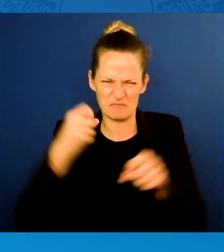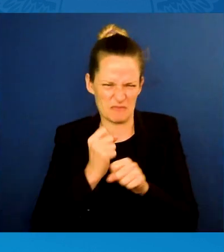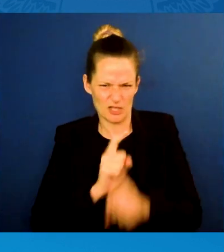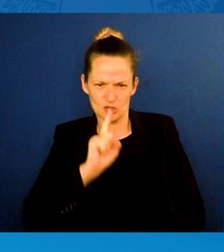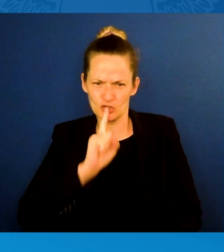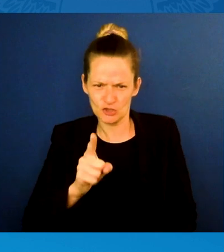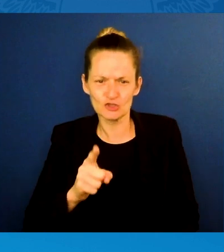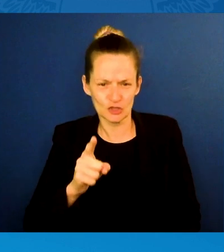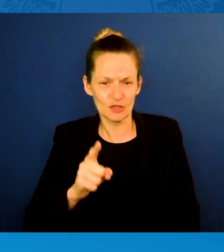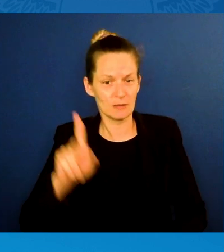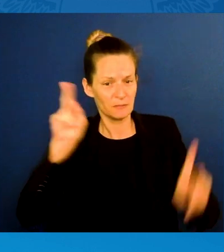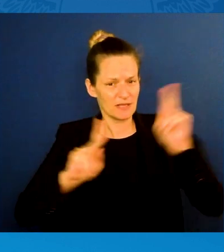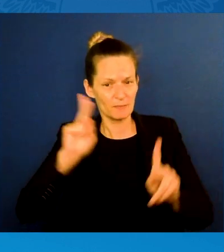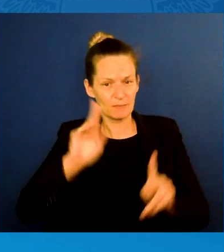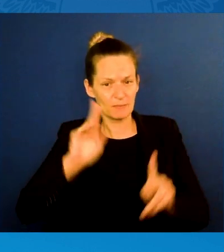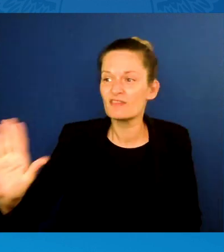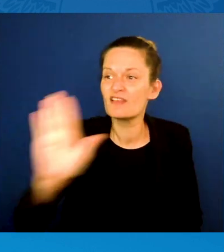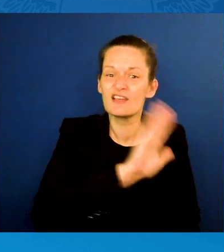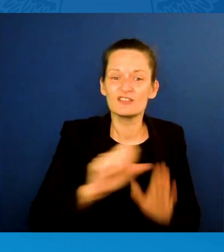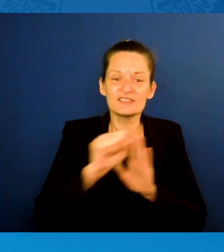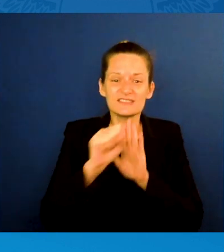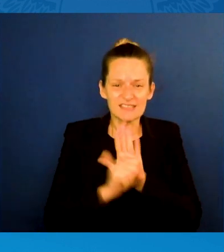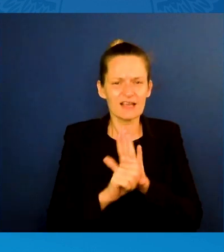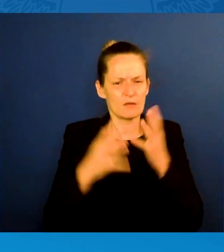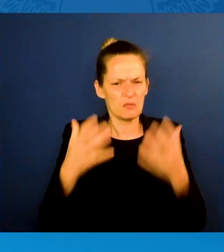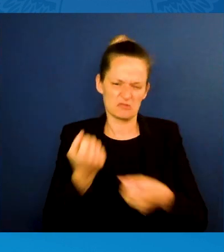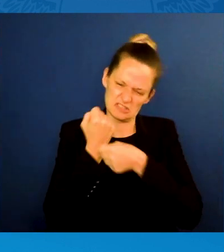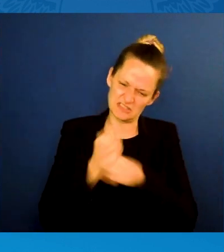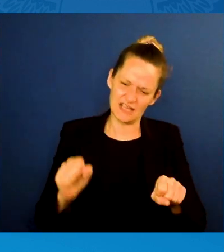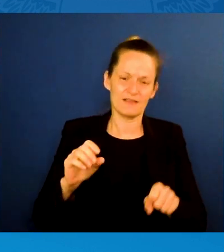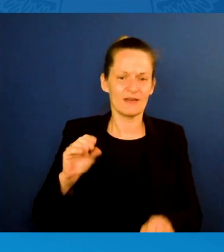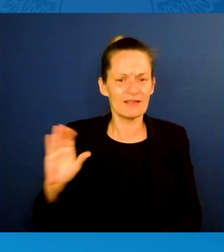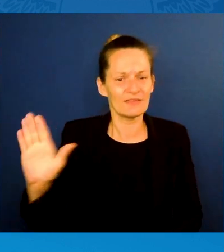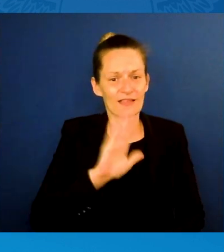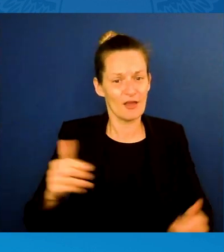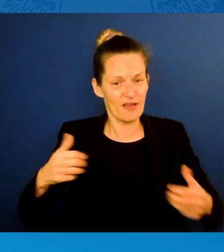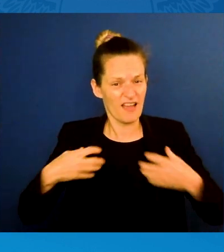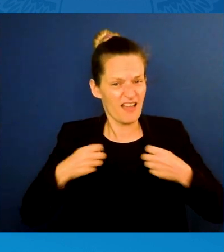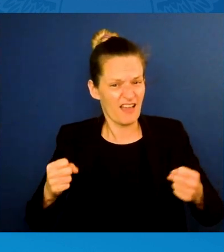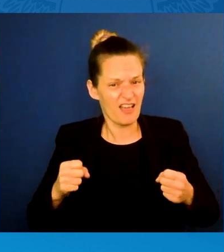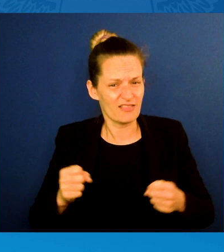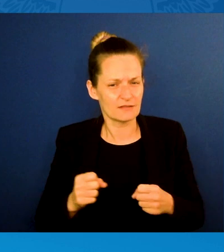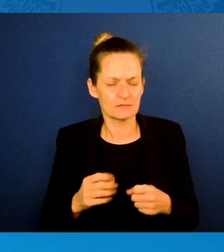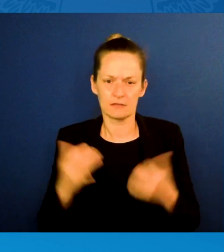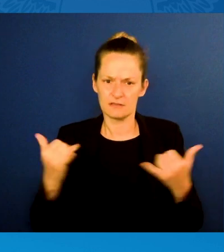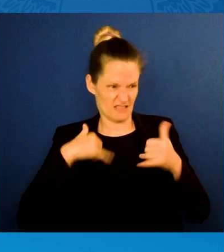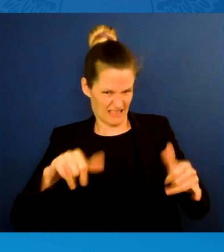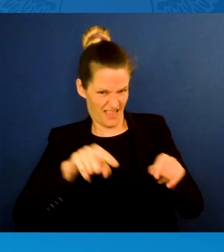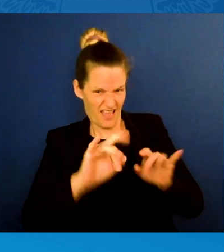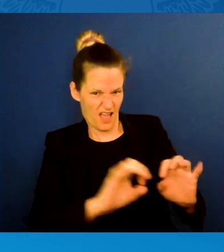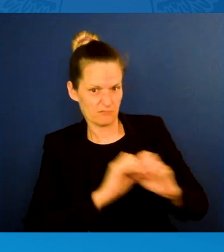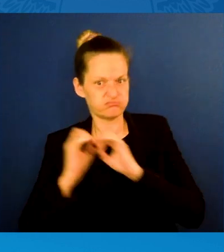So, this is the conversation we are going to have. I think it's a very important point to make that, in 43 states in our nation,